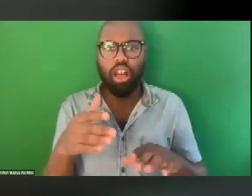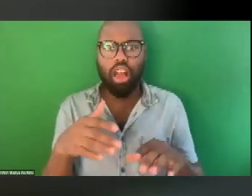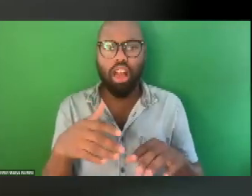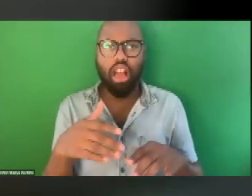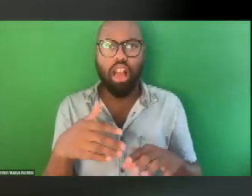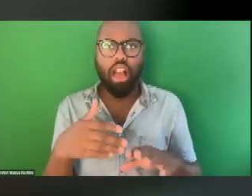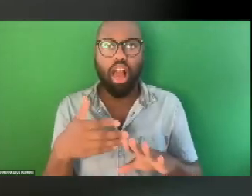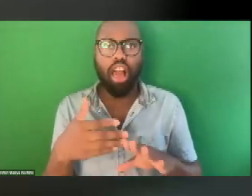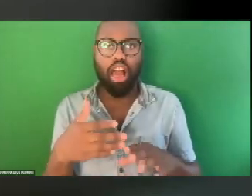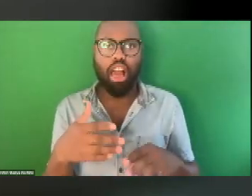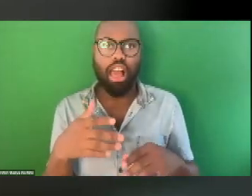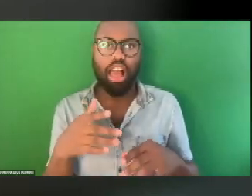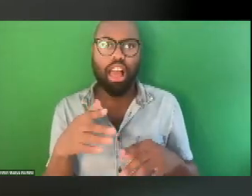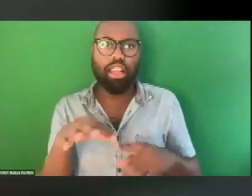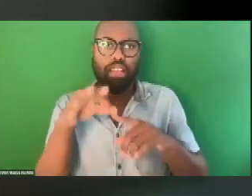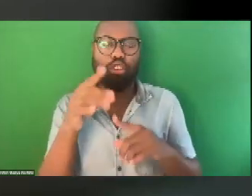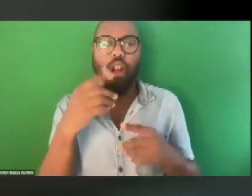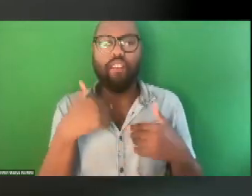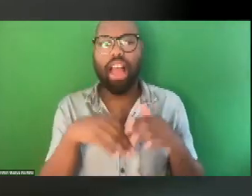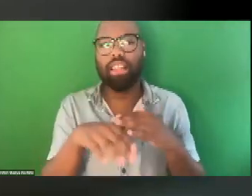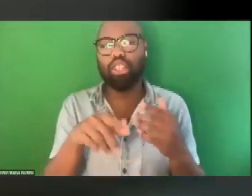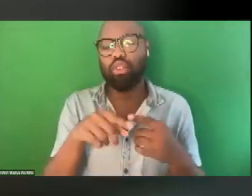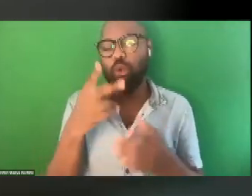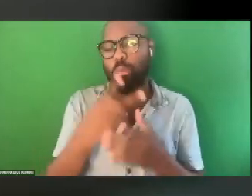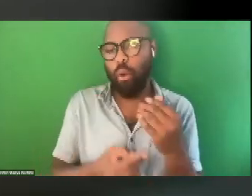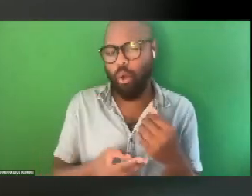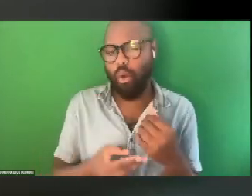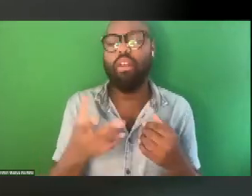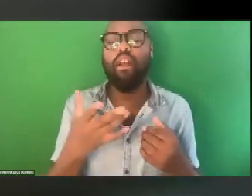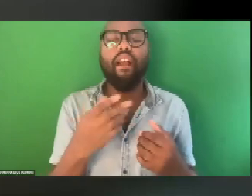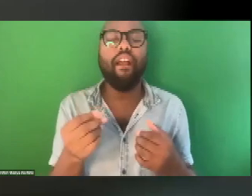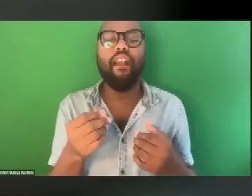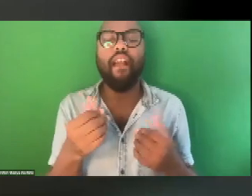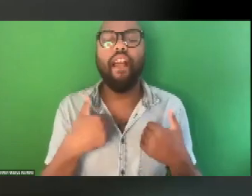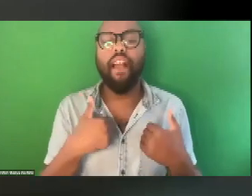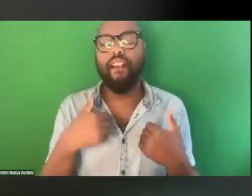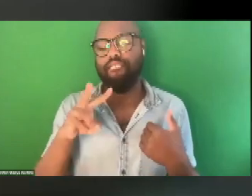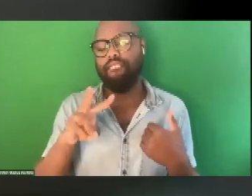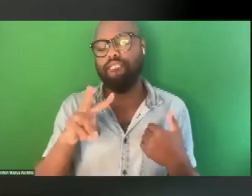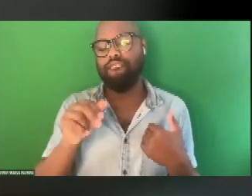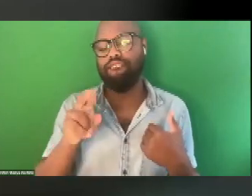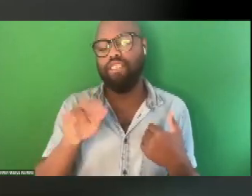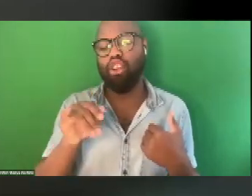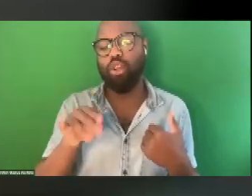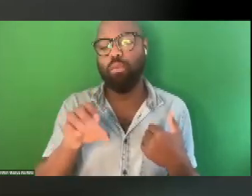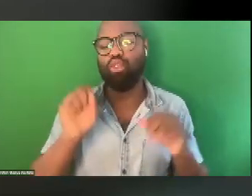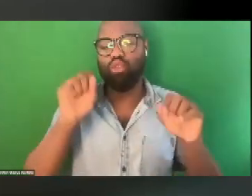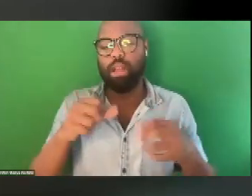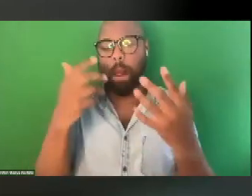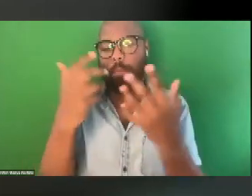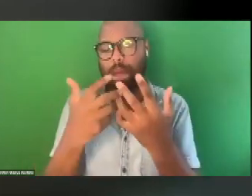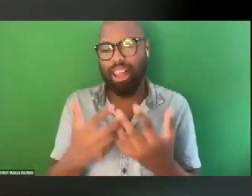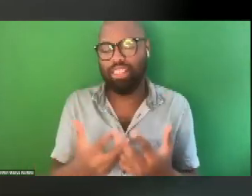and unless you have variables that you can match. It's just made research